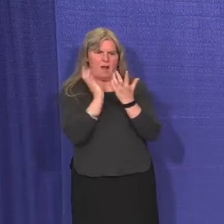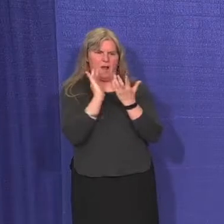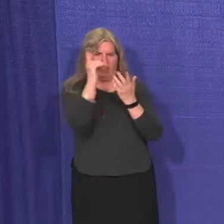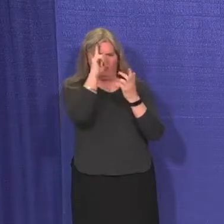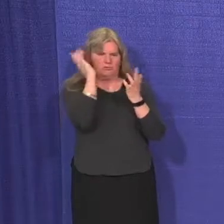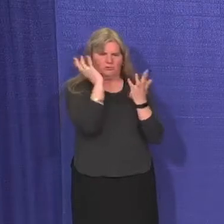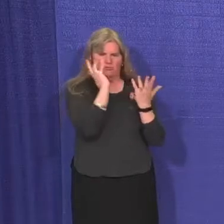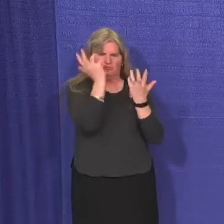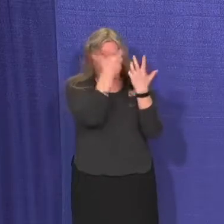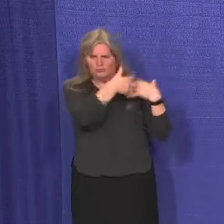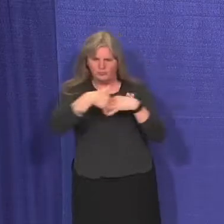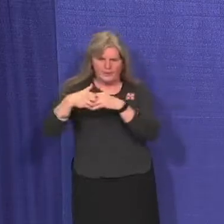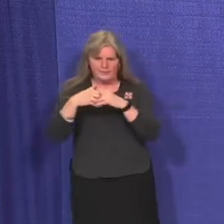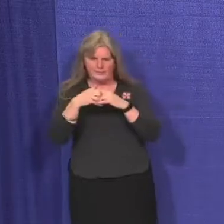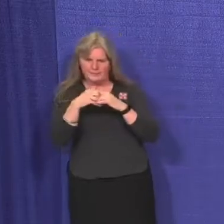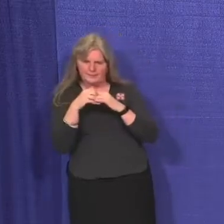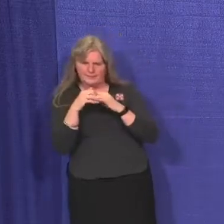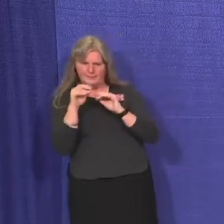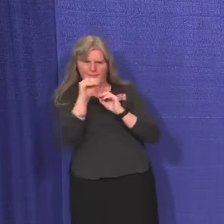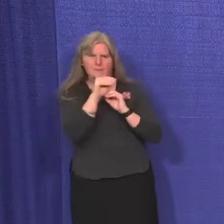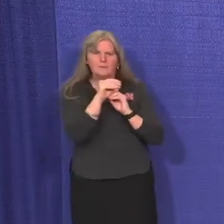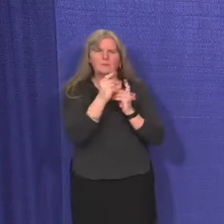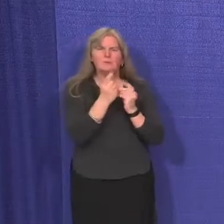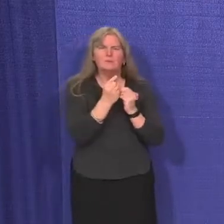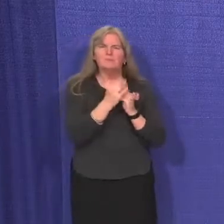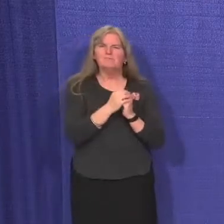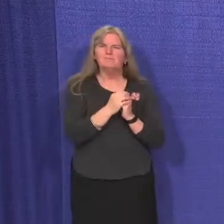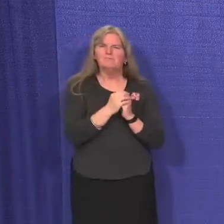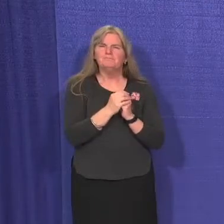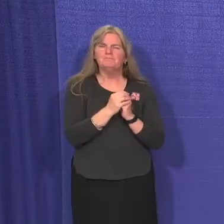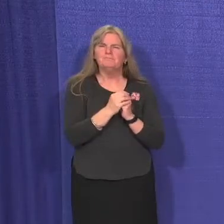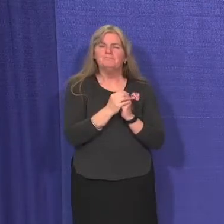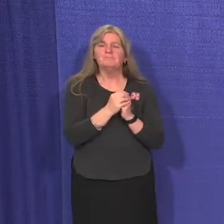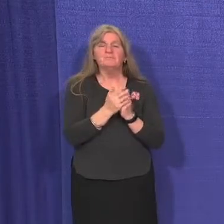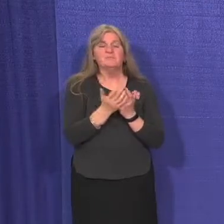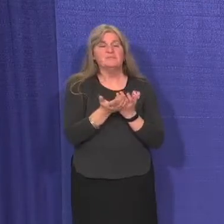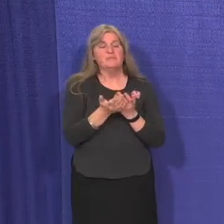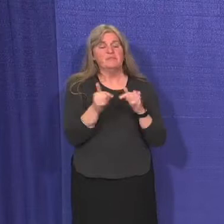is one of the tools and I think